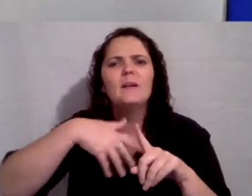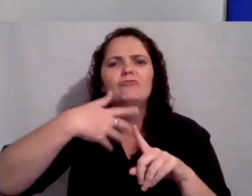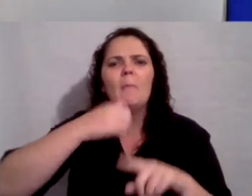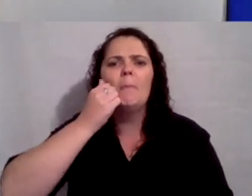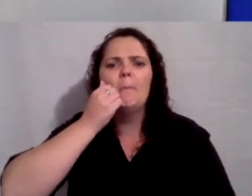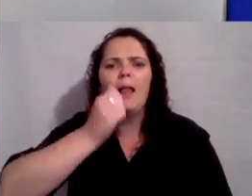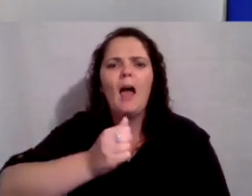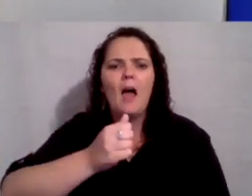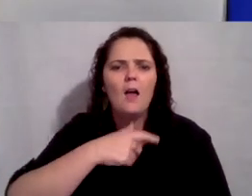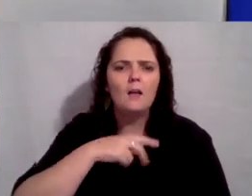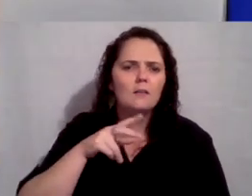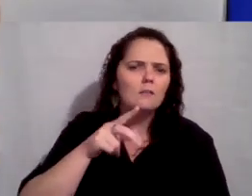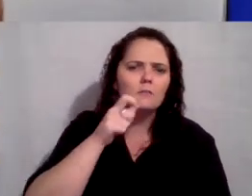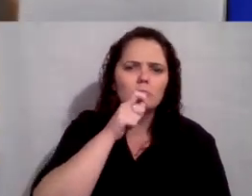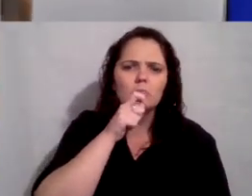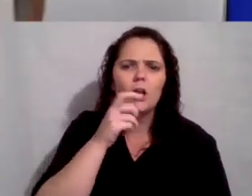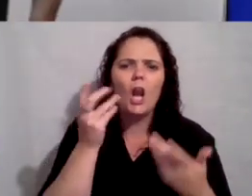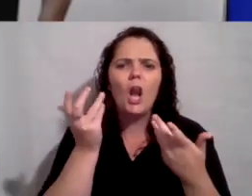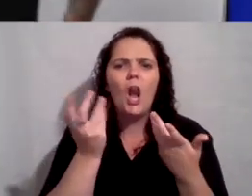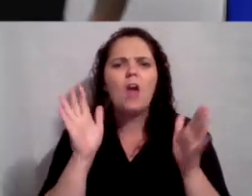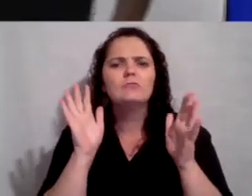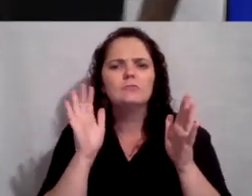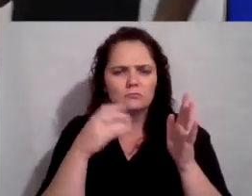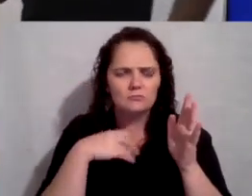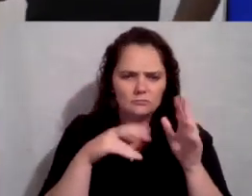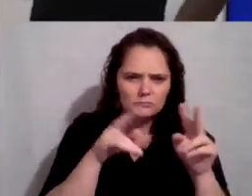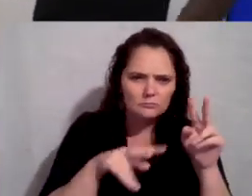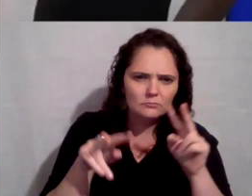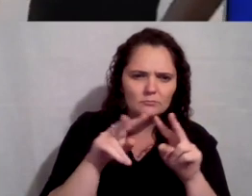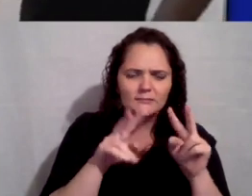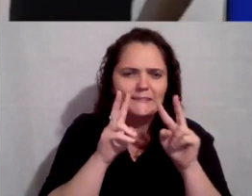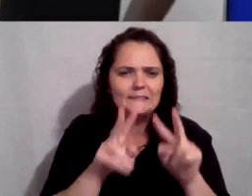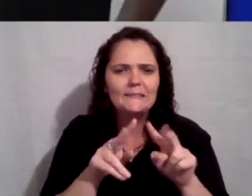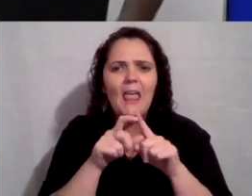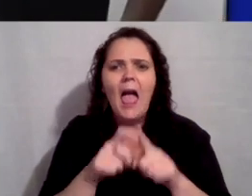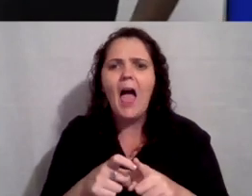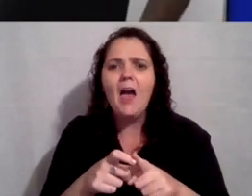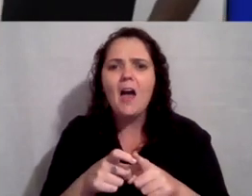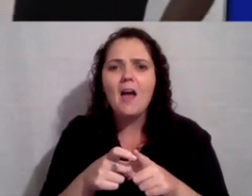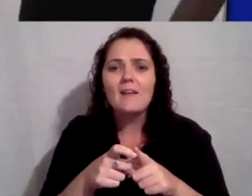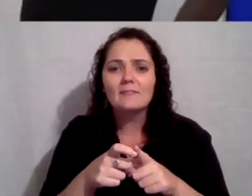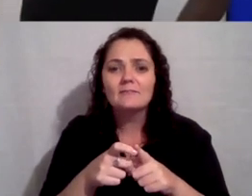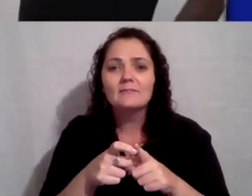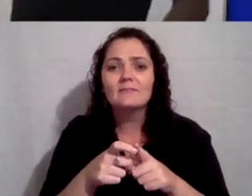you're going to start to get some lost areas, some lost edges in the drawing, some parts of their body are going to